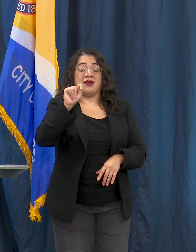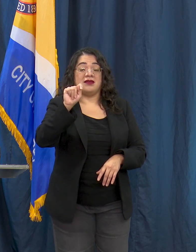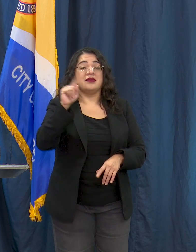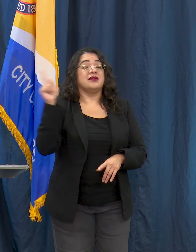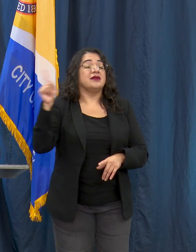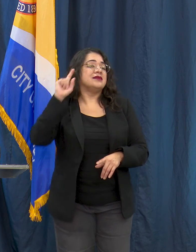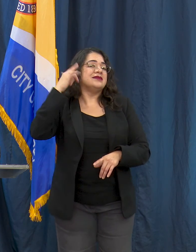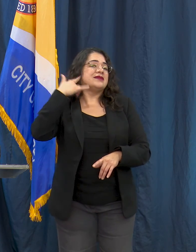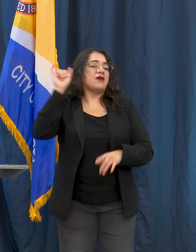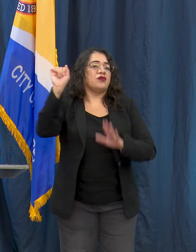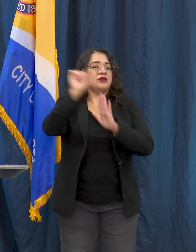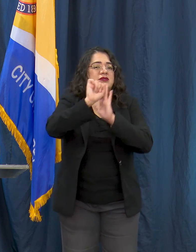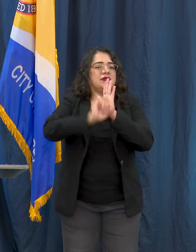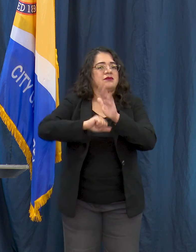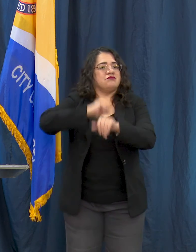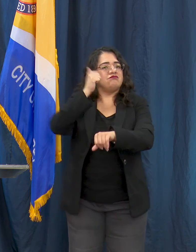of